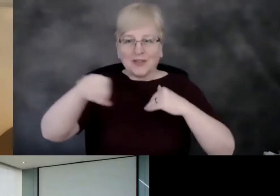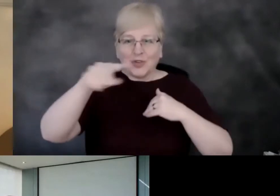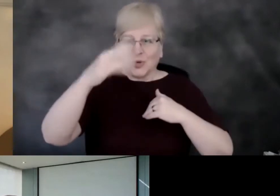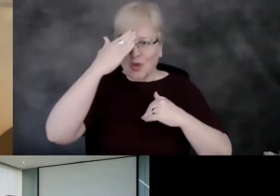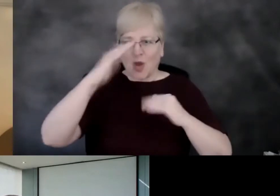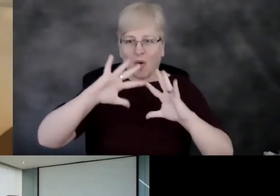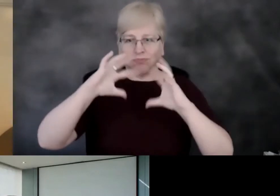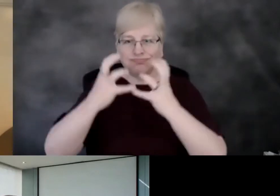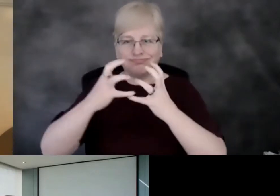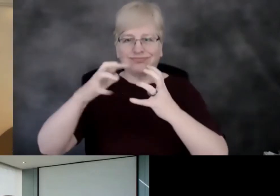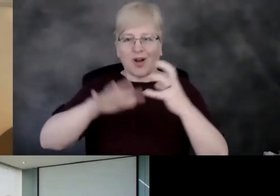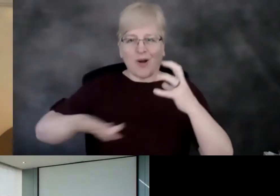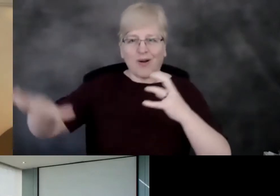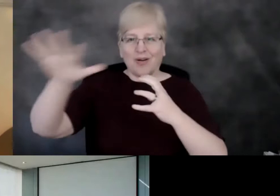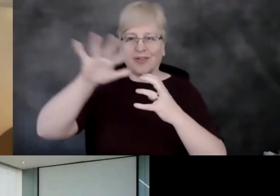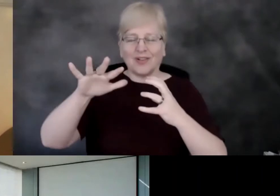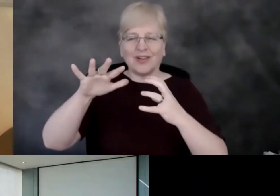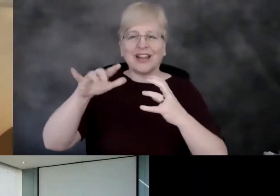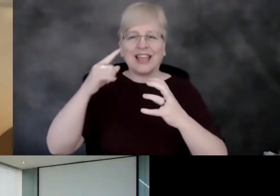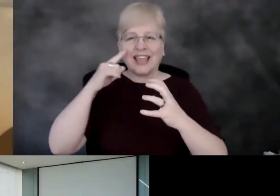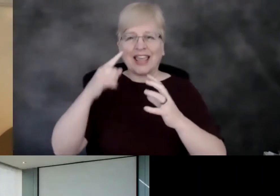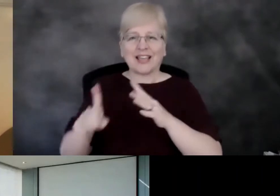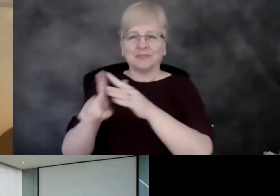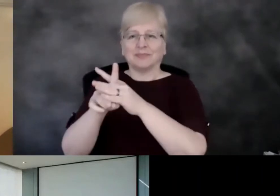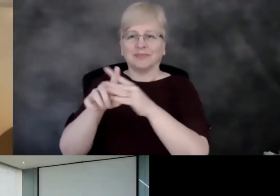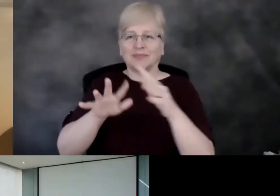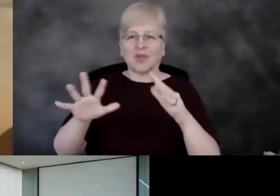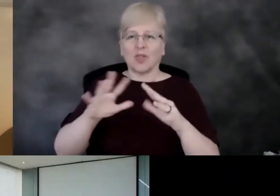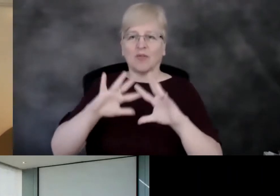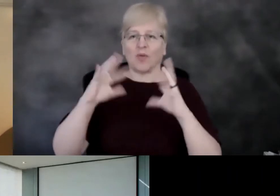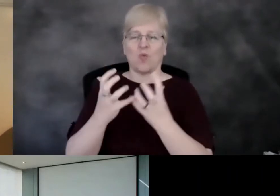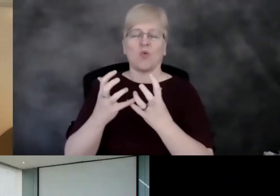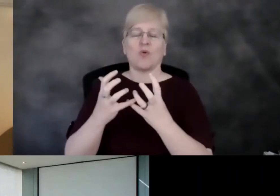a worldwide presence 16:04:36 in all of our events. He is the Director